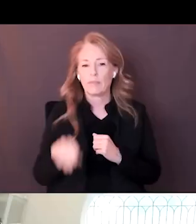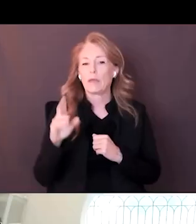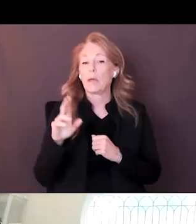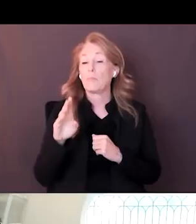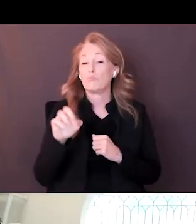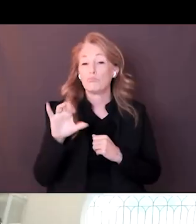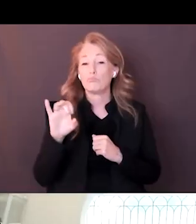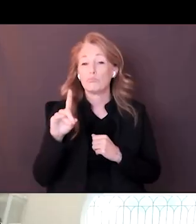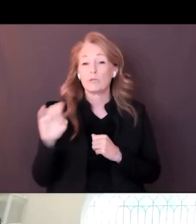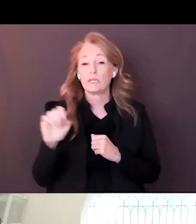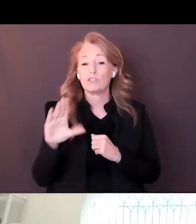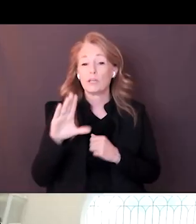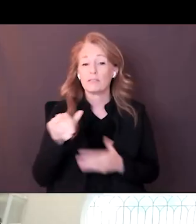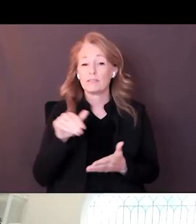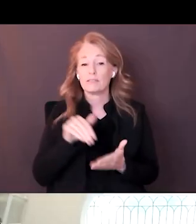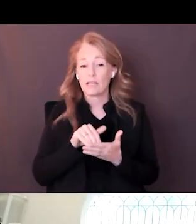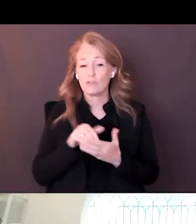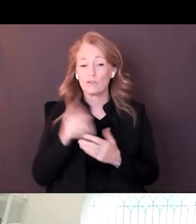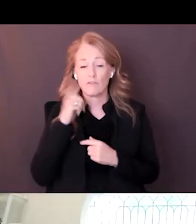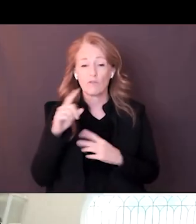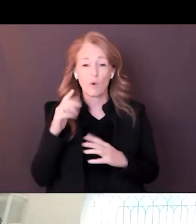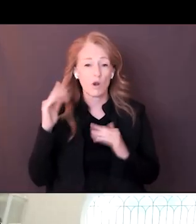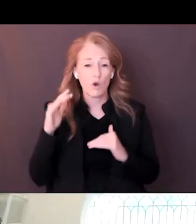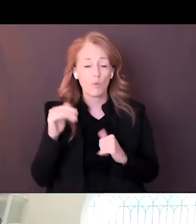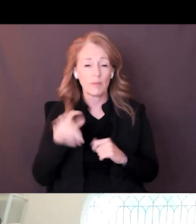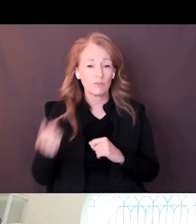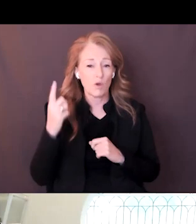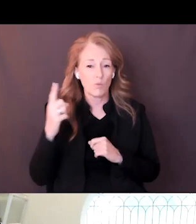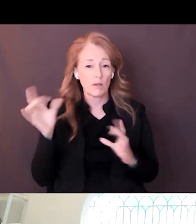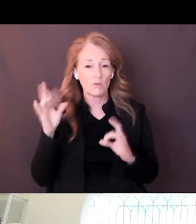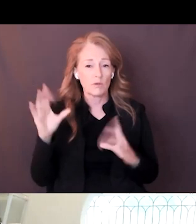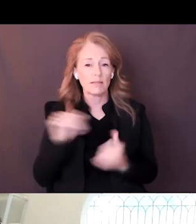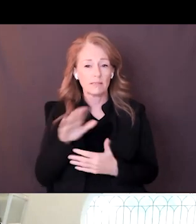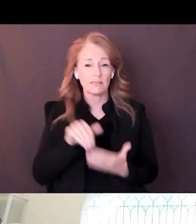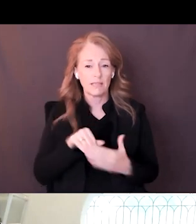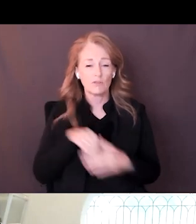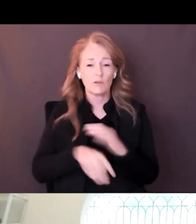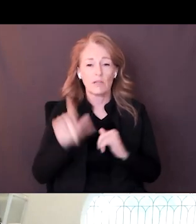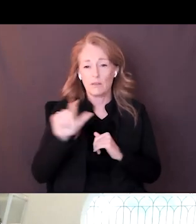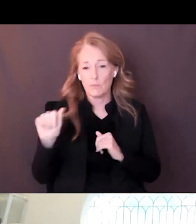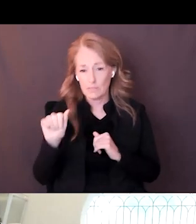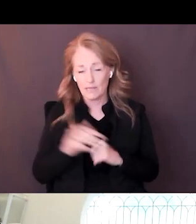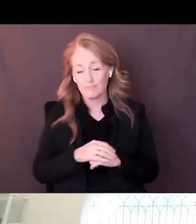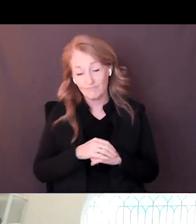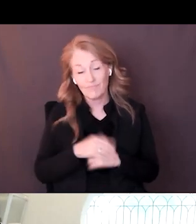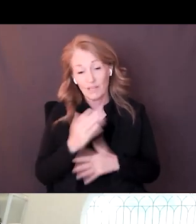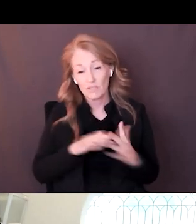CENTER IN THE STATE OF LOUISIANA AND, WITH THAT, THERE IS CHALLENGES.